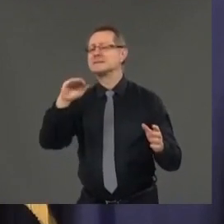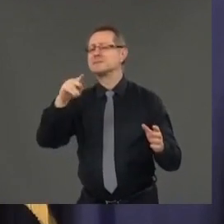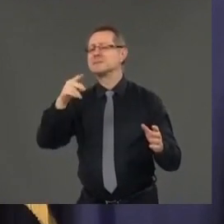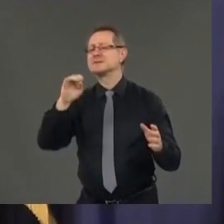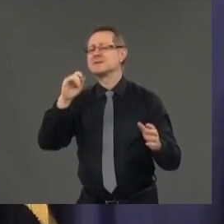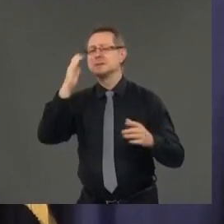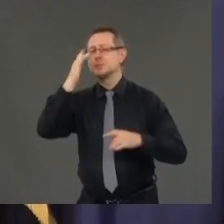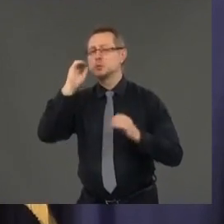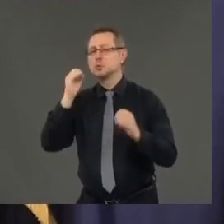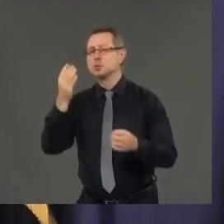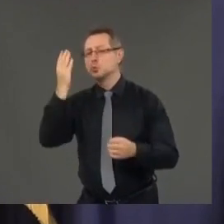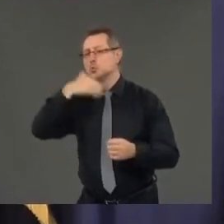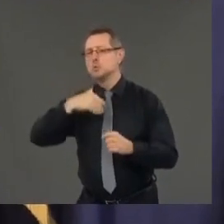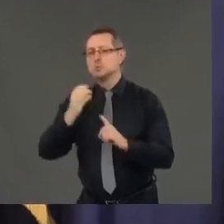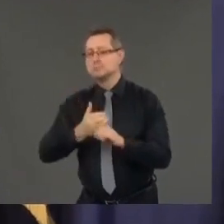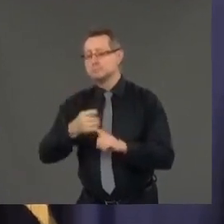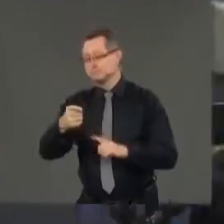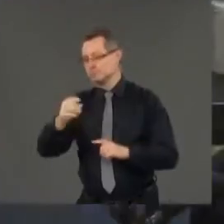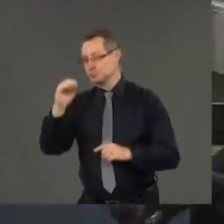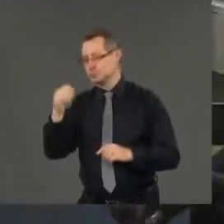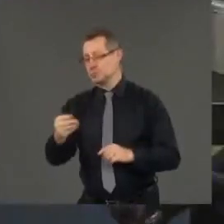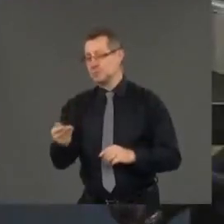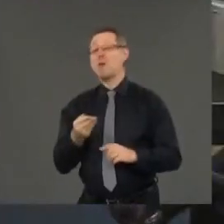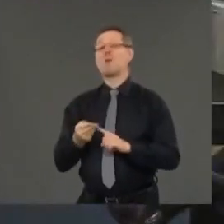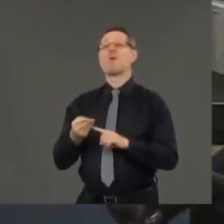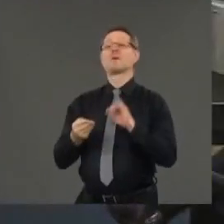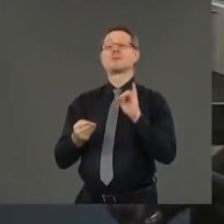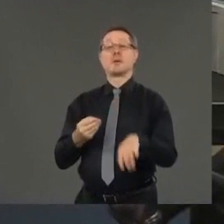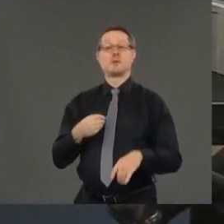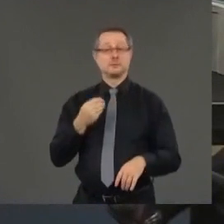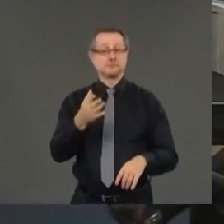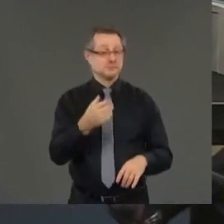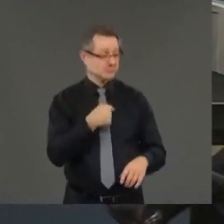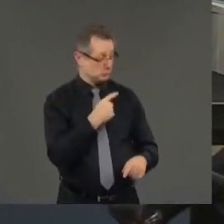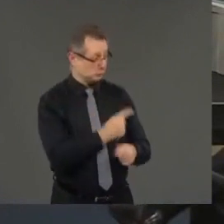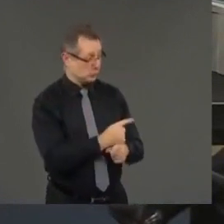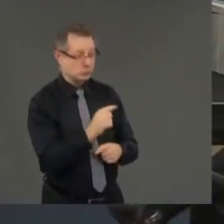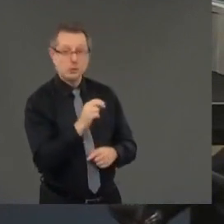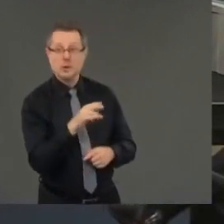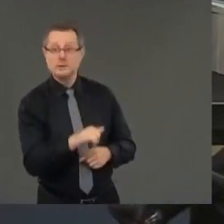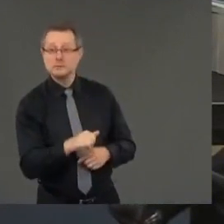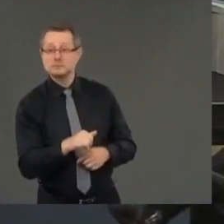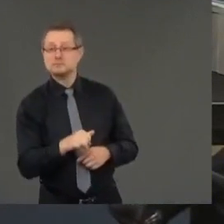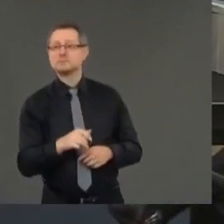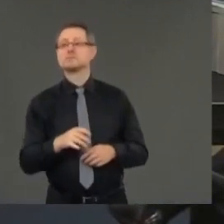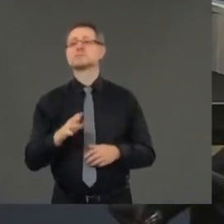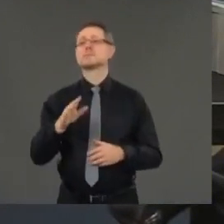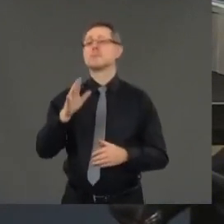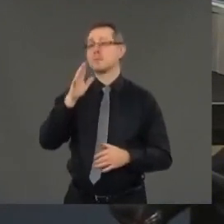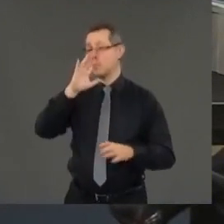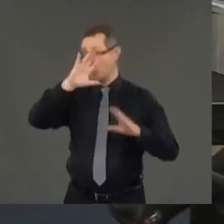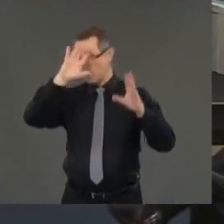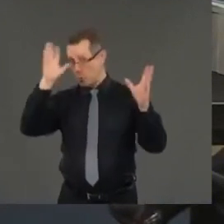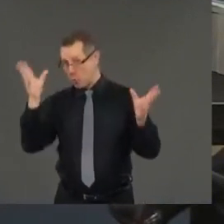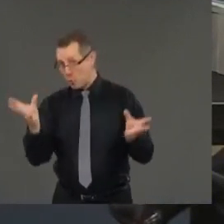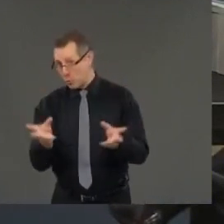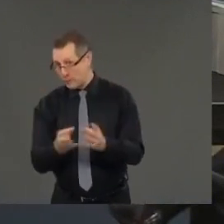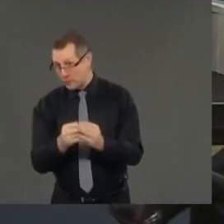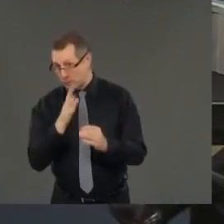LET'S SEE WHAT THE PERCENTAGE INFECTED NOW BUT ARE ASYMPTOMATIC. AND THOSE ARE THE NUMBERS WE SAW